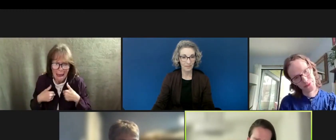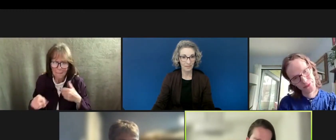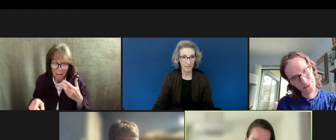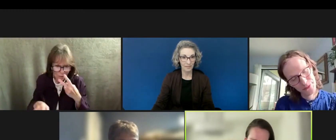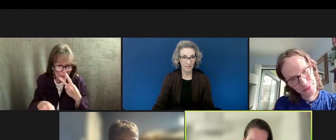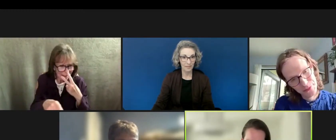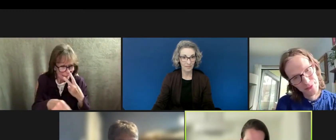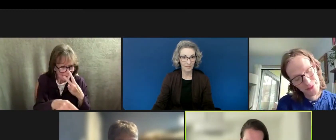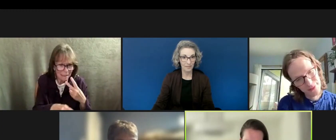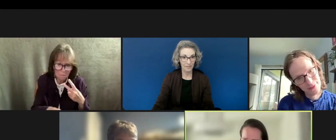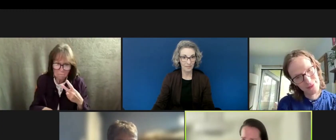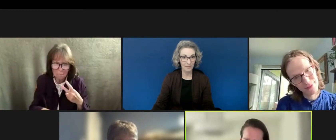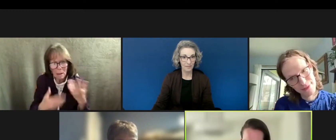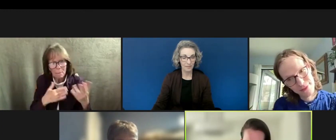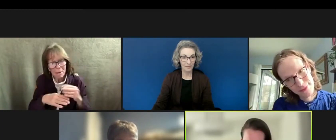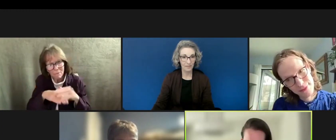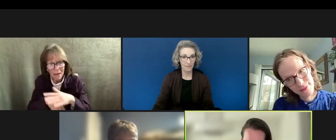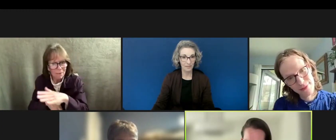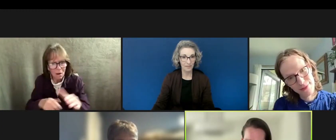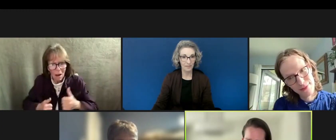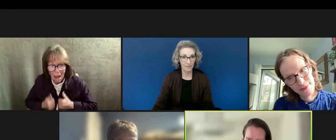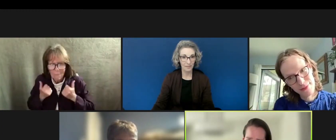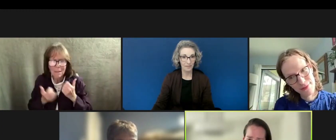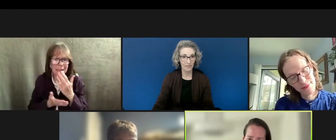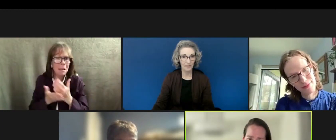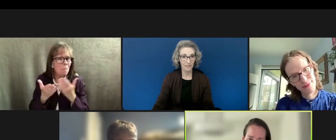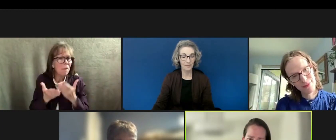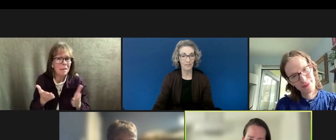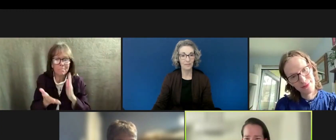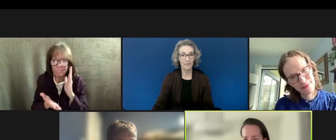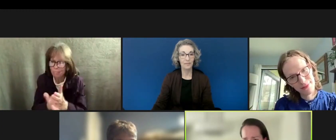they might not be able to do stuff anymore, and yeah.